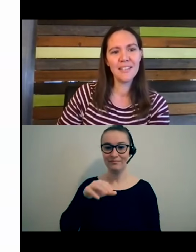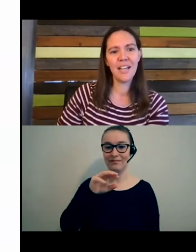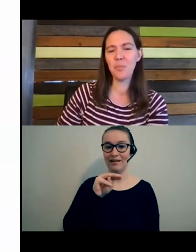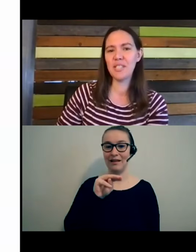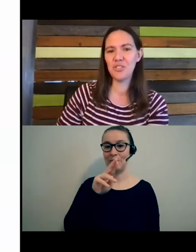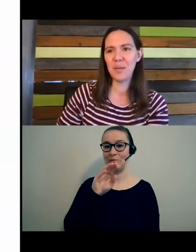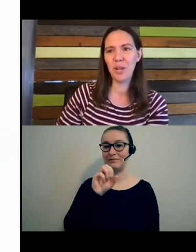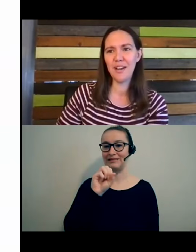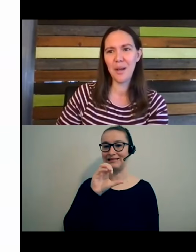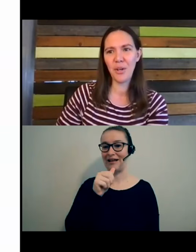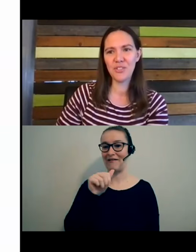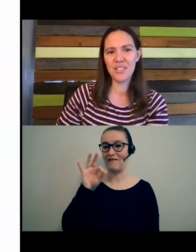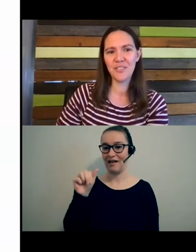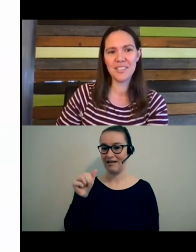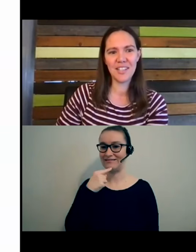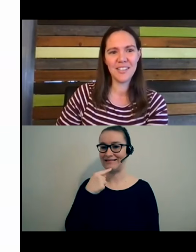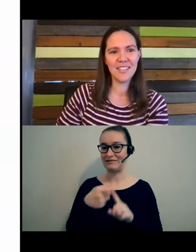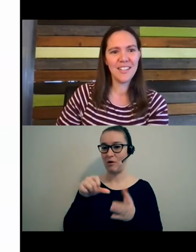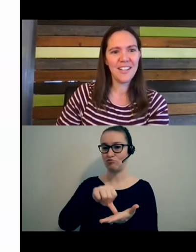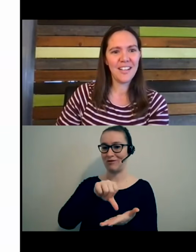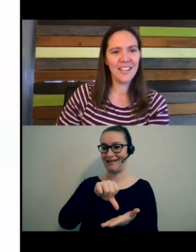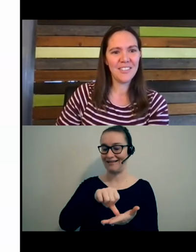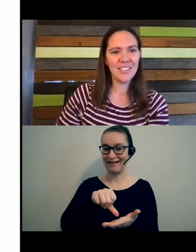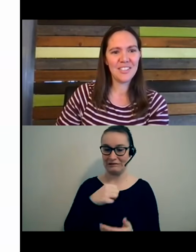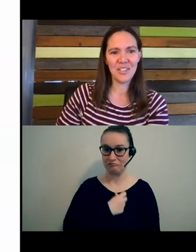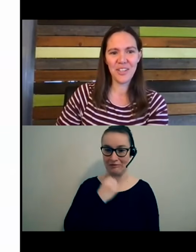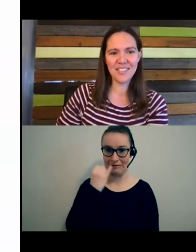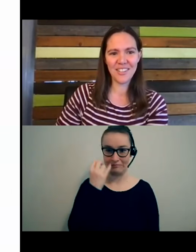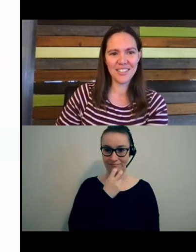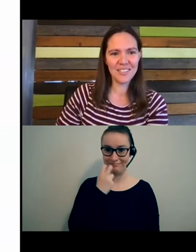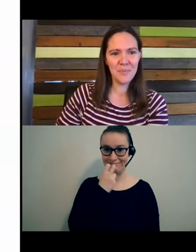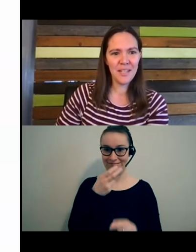I hope I said your name right, I apologize if I did not. So that's awesome.